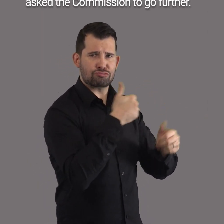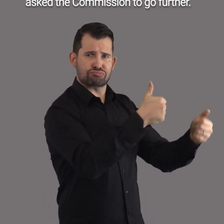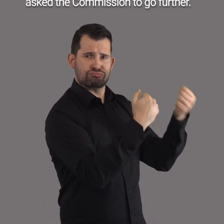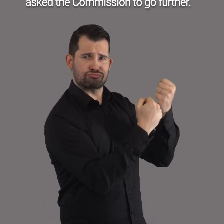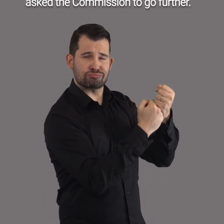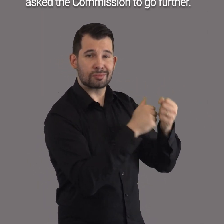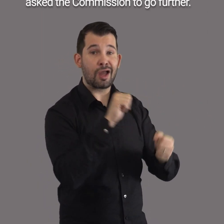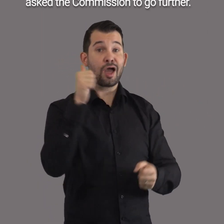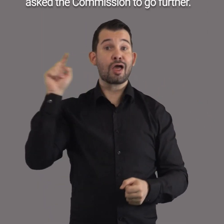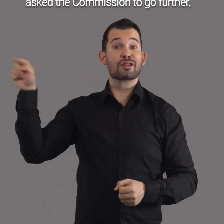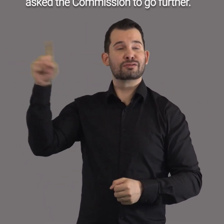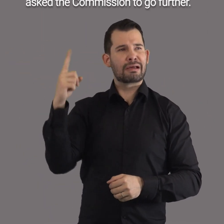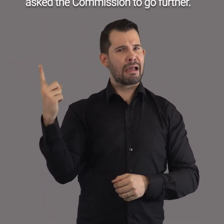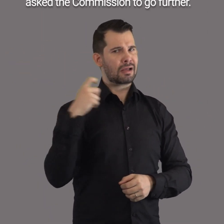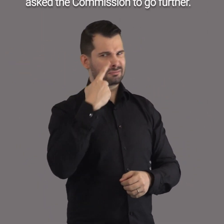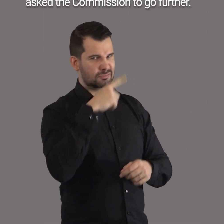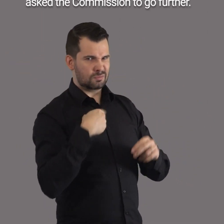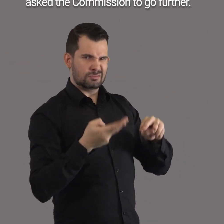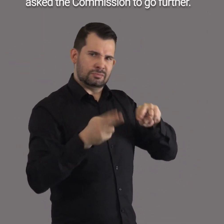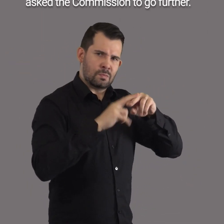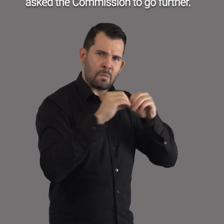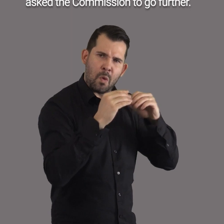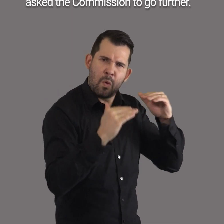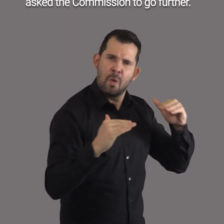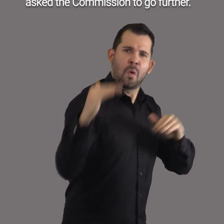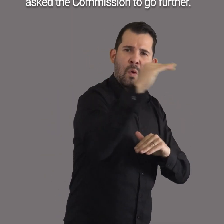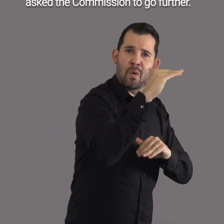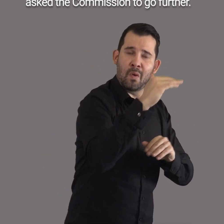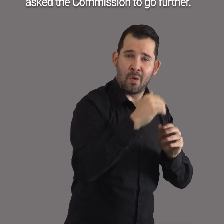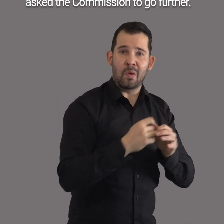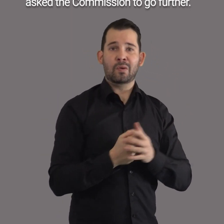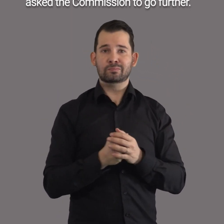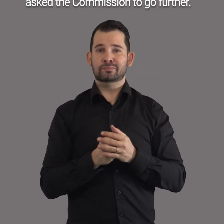asked the Commission to go further.